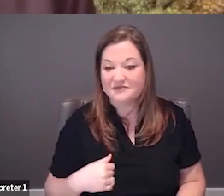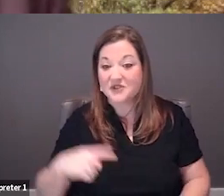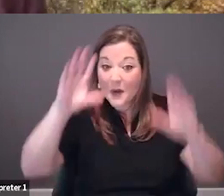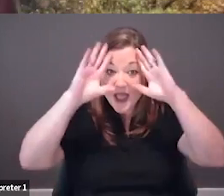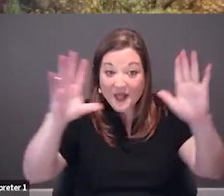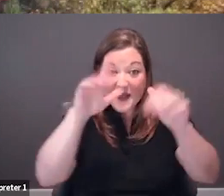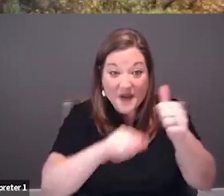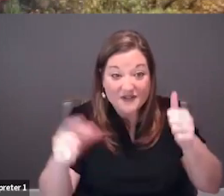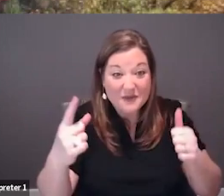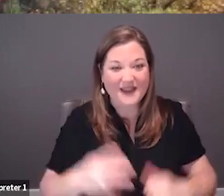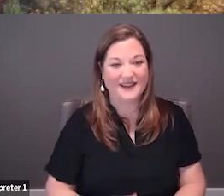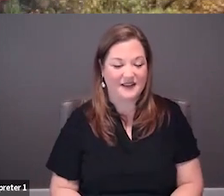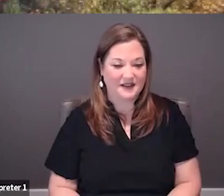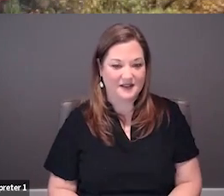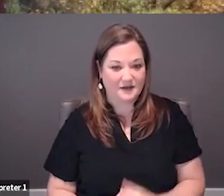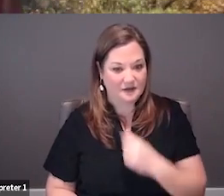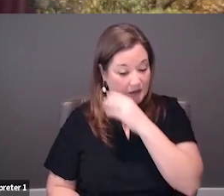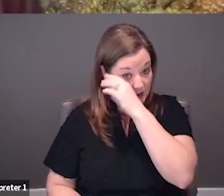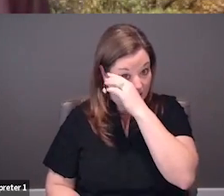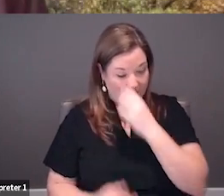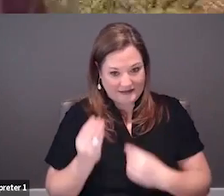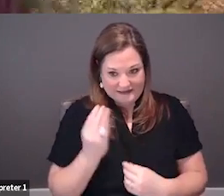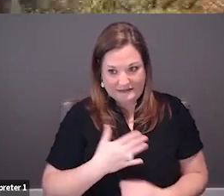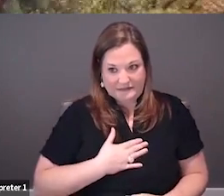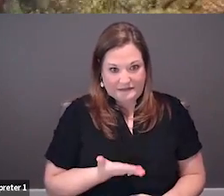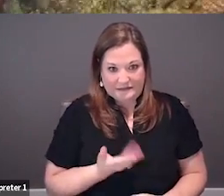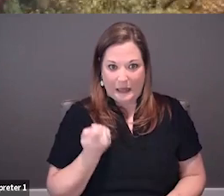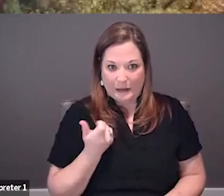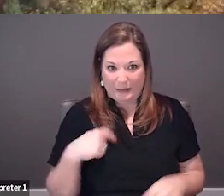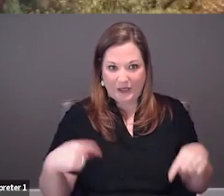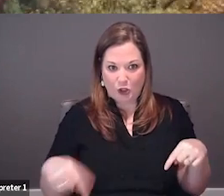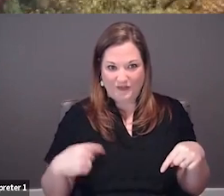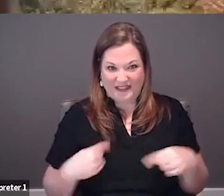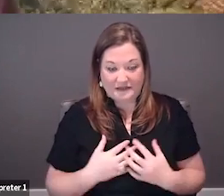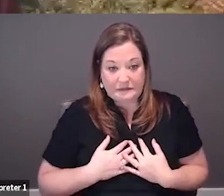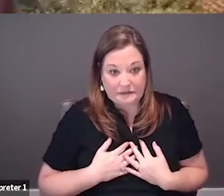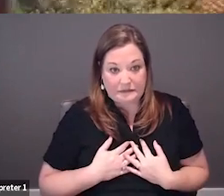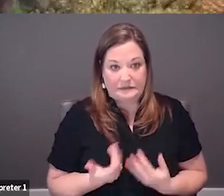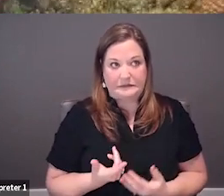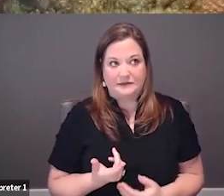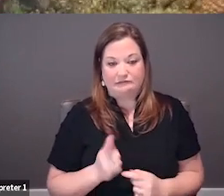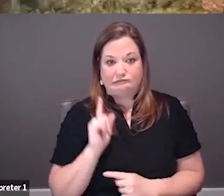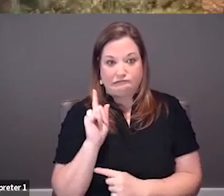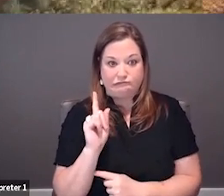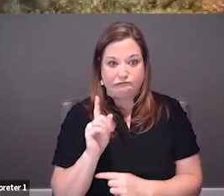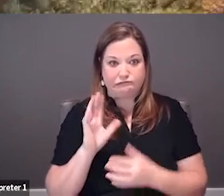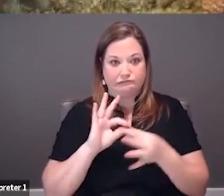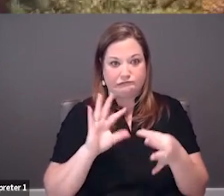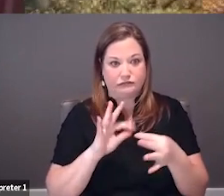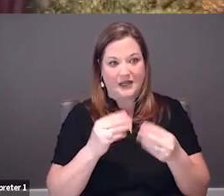I will admit to being just a little bit nervous to stand in front of people passionate about accessibility